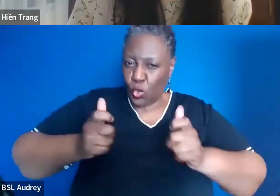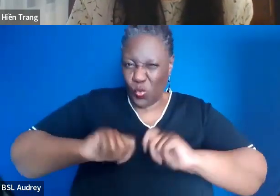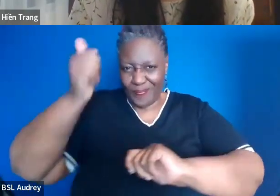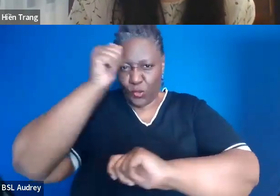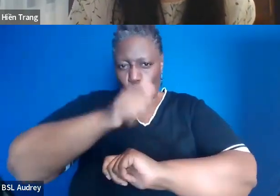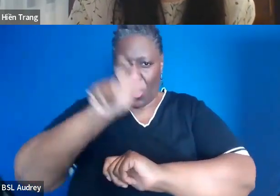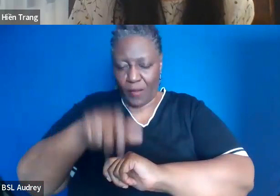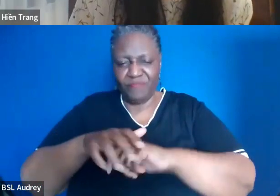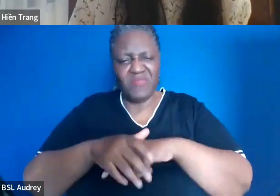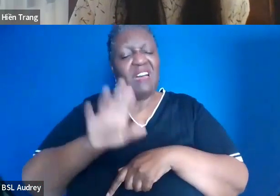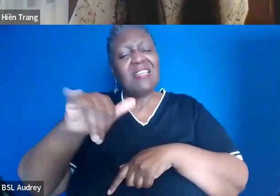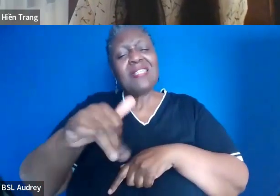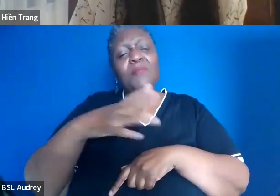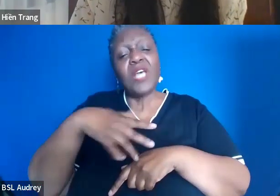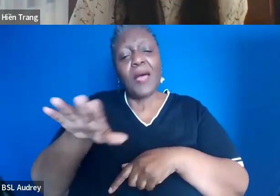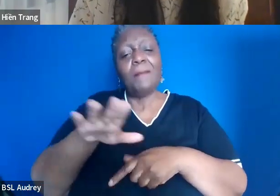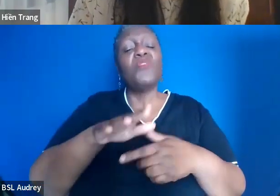um and sometimes in translating surveys for example